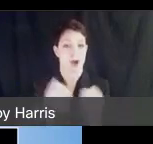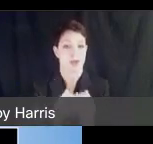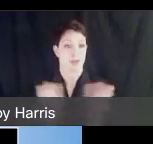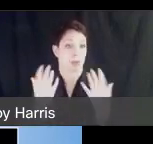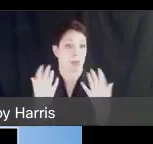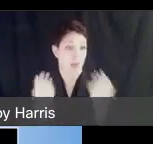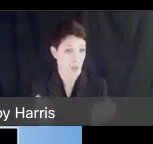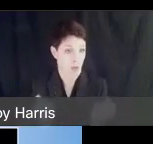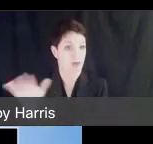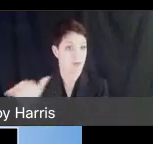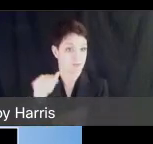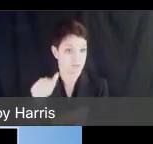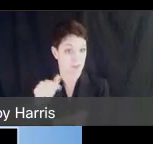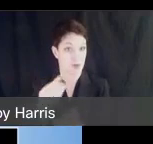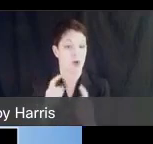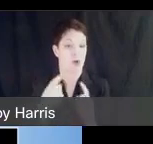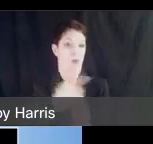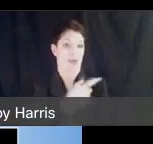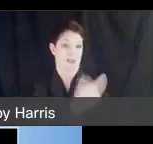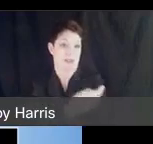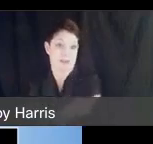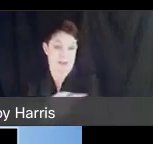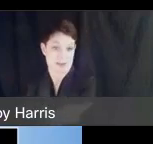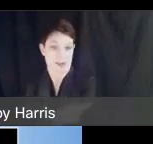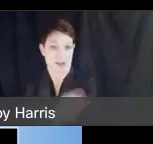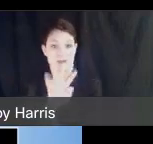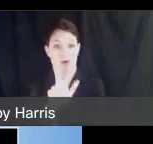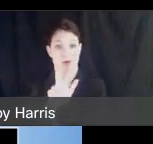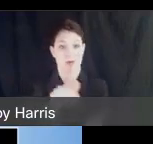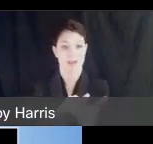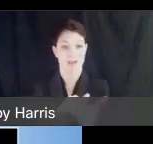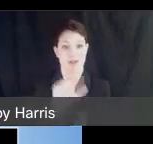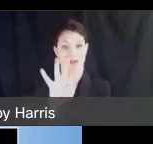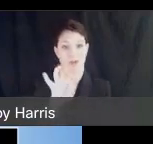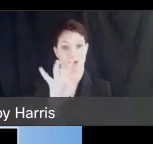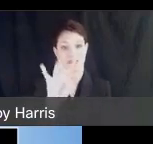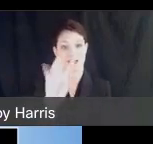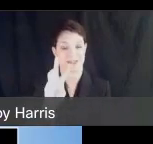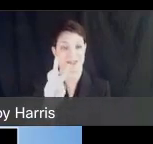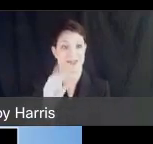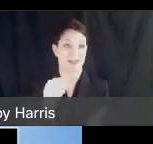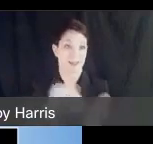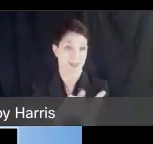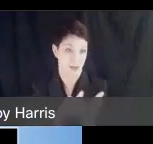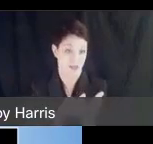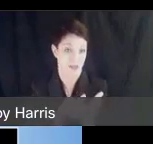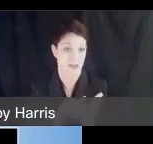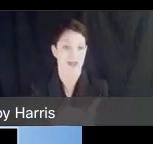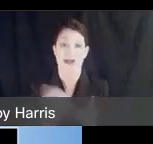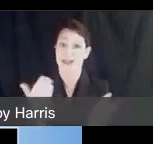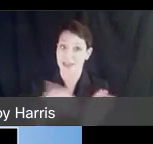We've administered 43,486 of those doses, again, as of the end of the day yesterday.